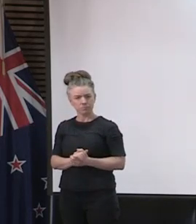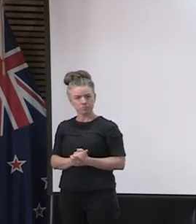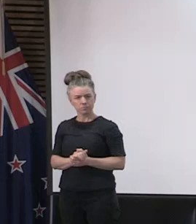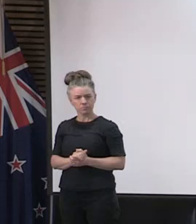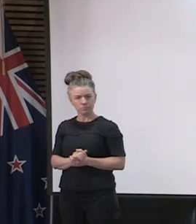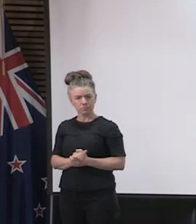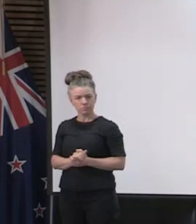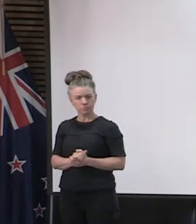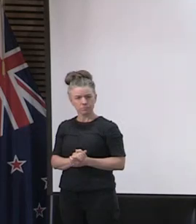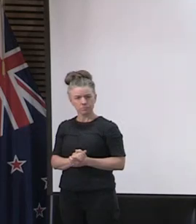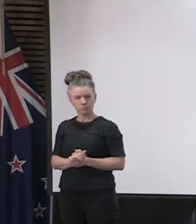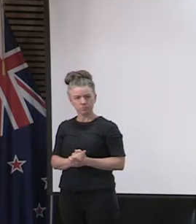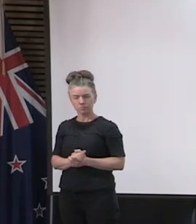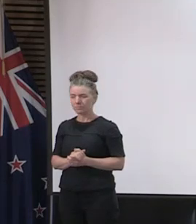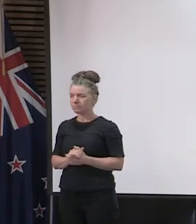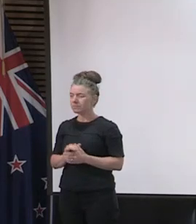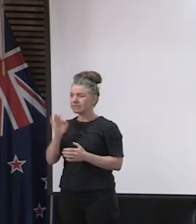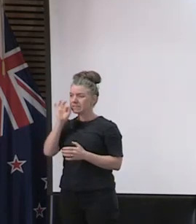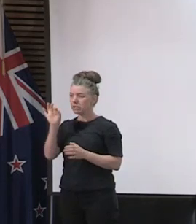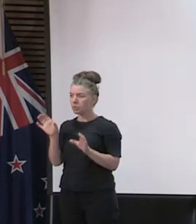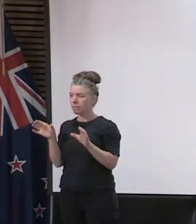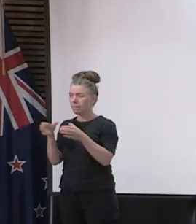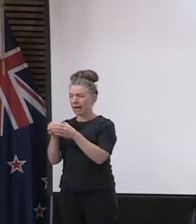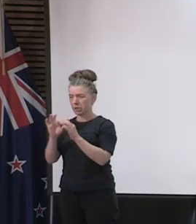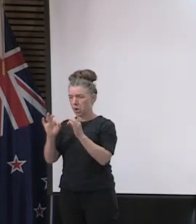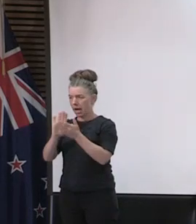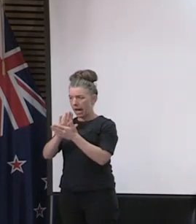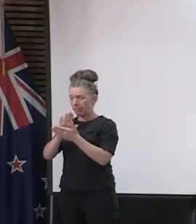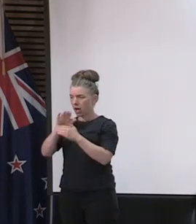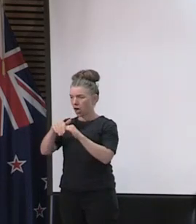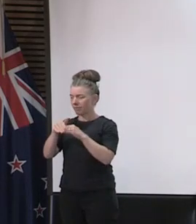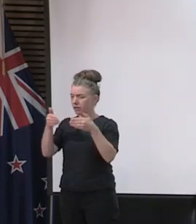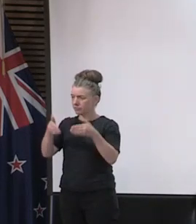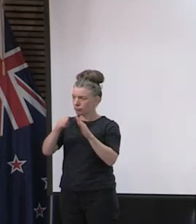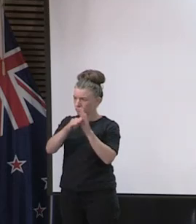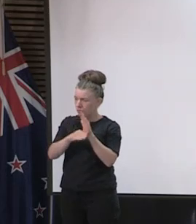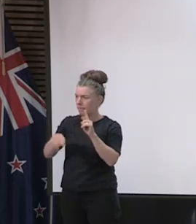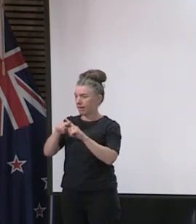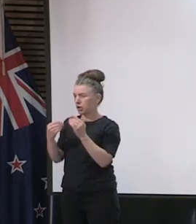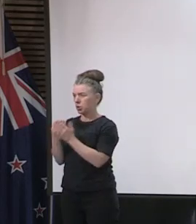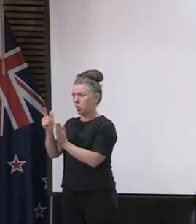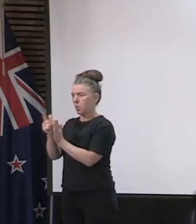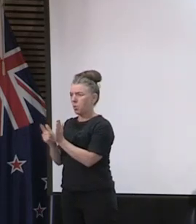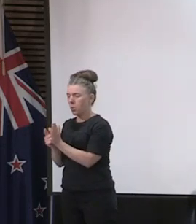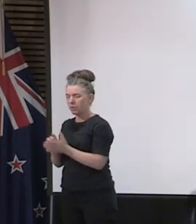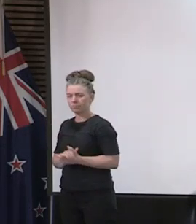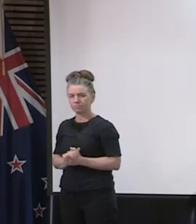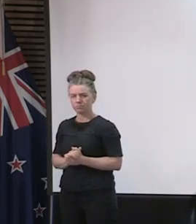detail on that. Ben? Supporting the enforcement legislation Petitions relax the